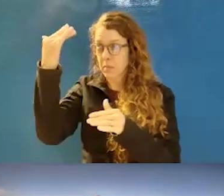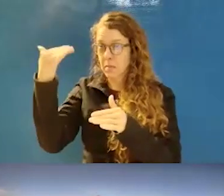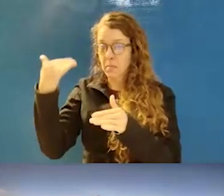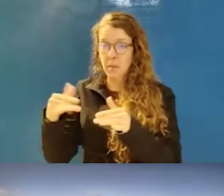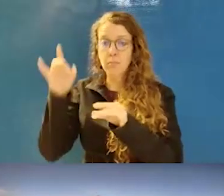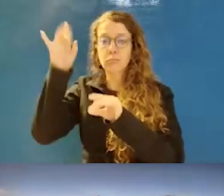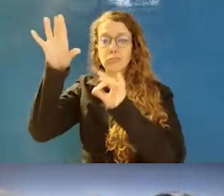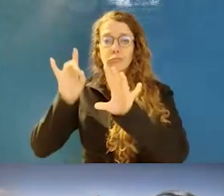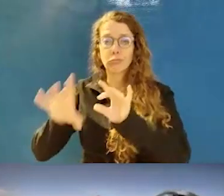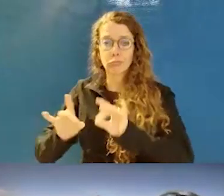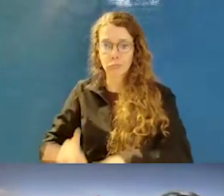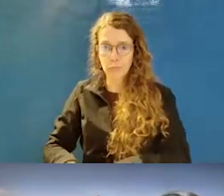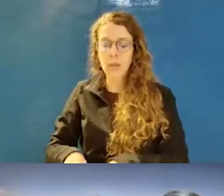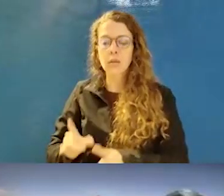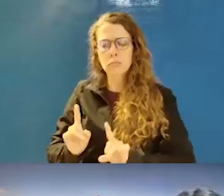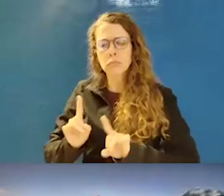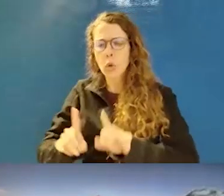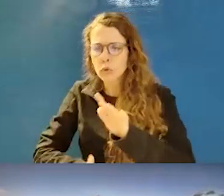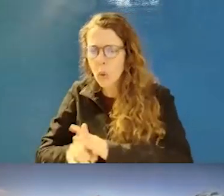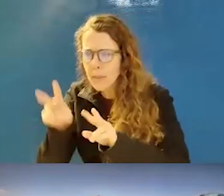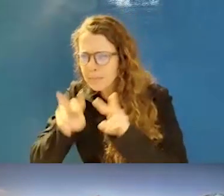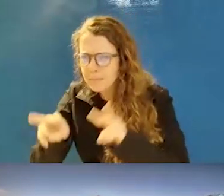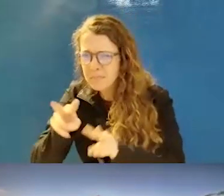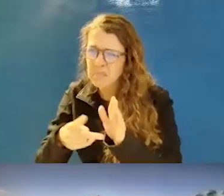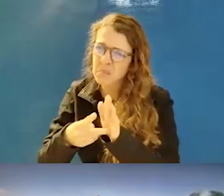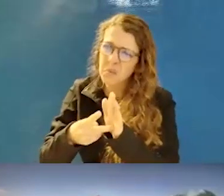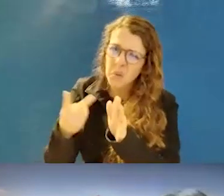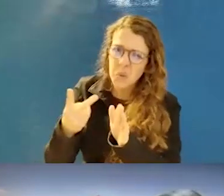you're going to that discussion, you know, 2 to 3 times at least.